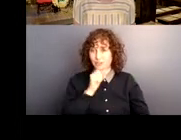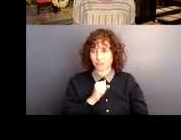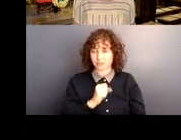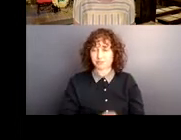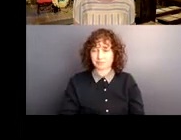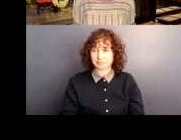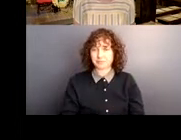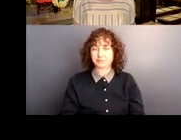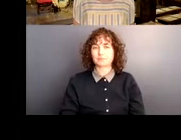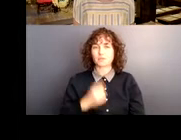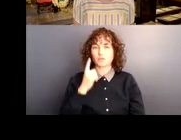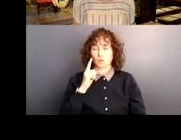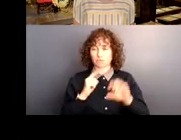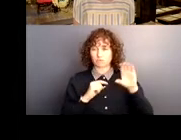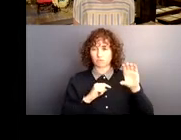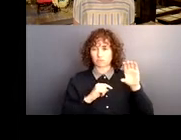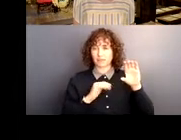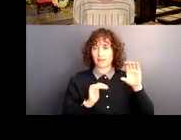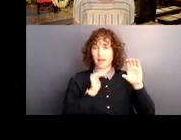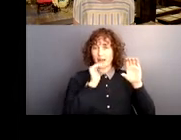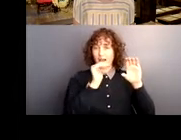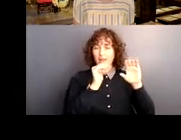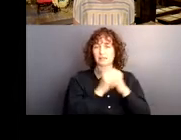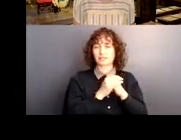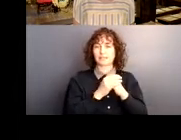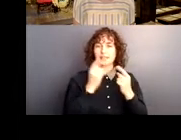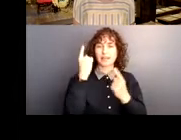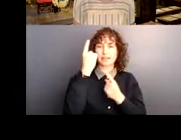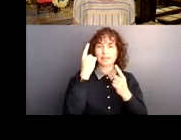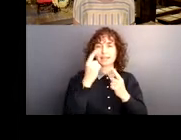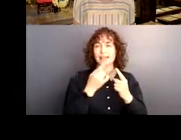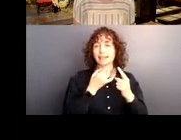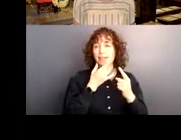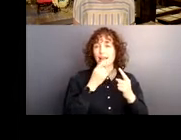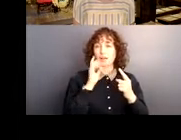In the high zone, consider lighting sources that promote a calm learning space.